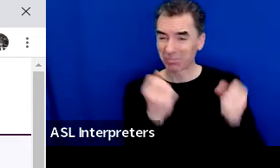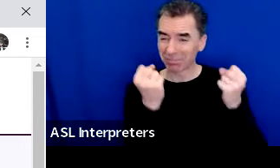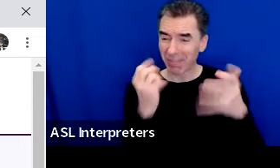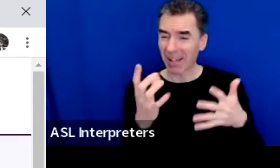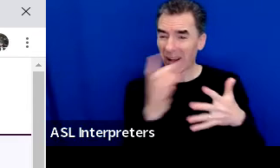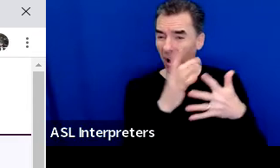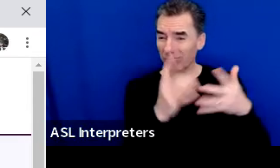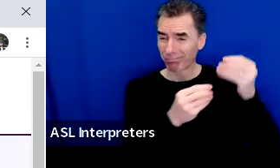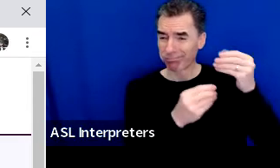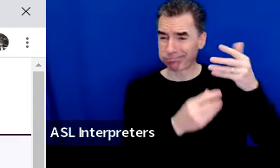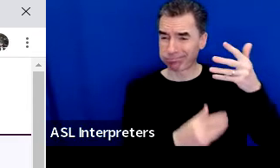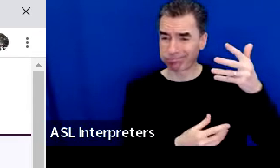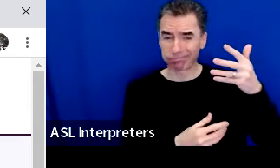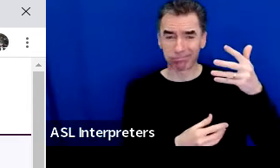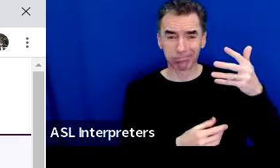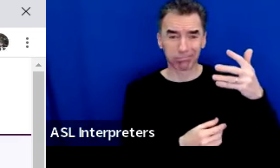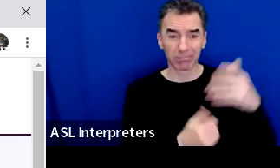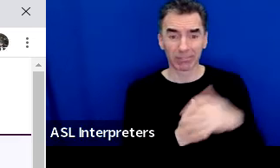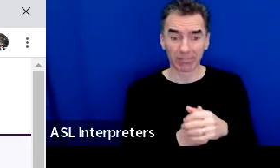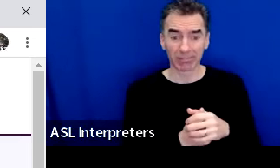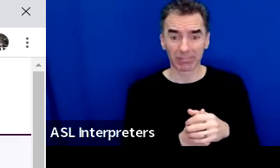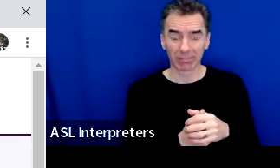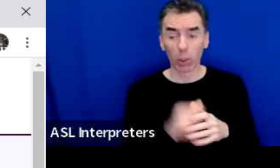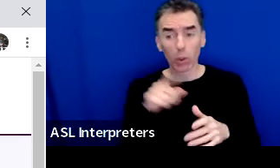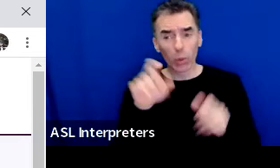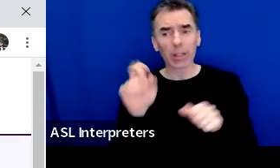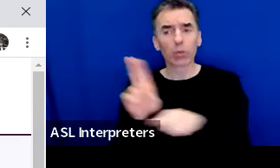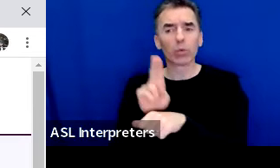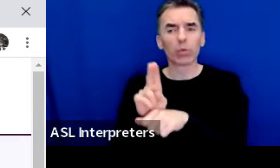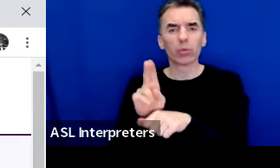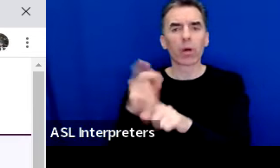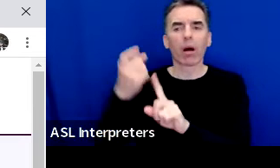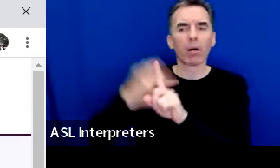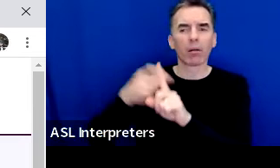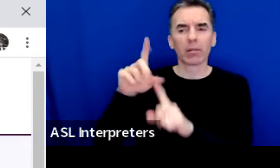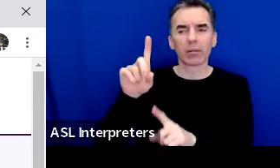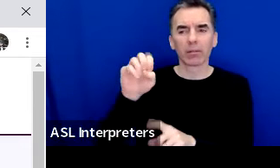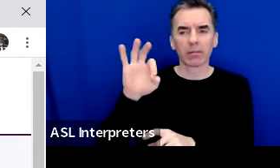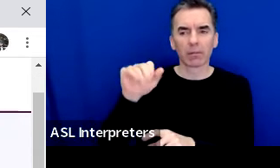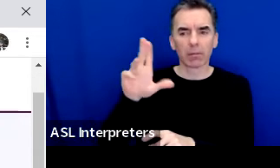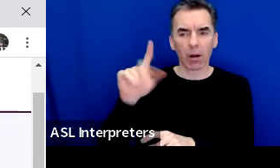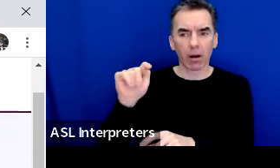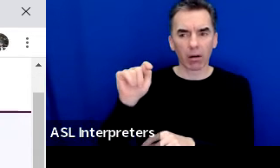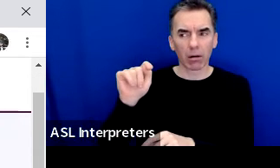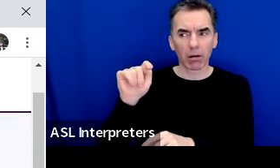You could just use whatever is the default and not have to worry about it, but the you can do what you want. OK, so you